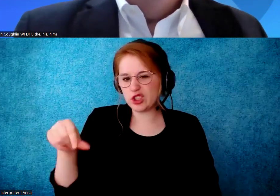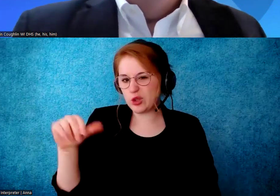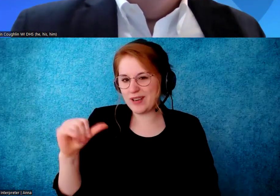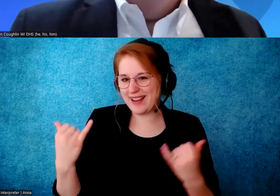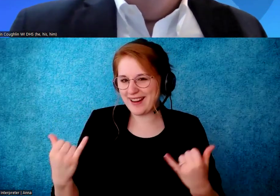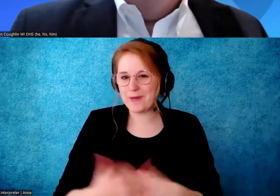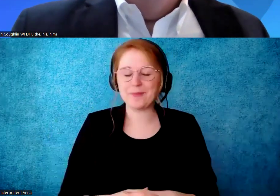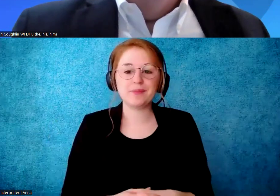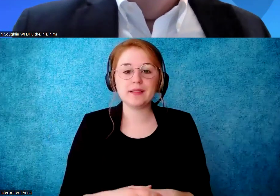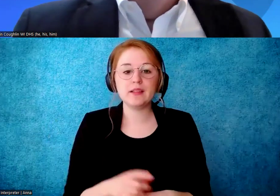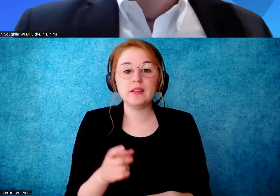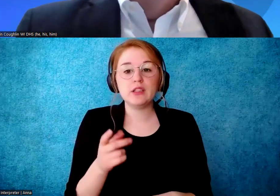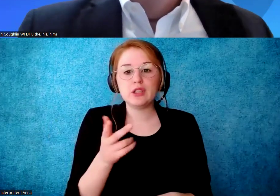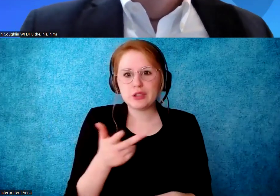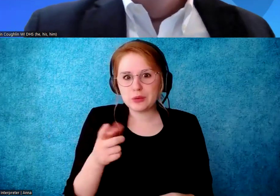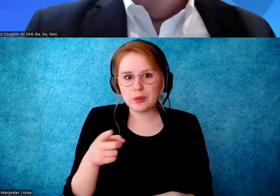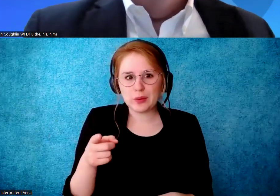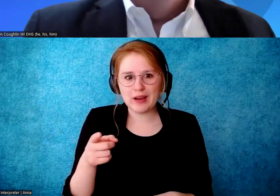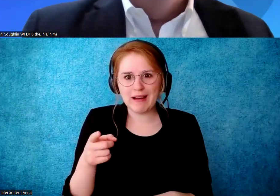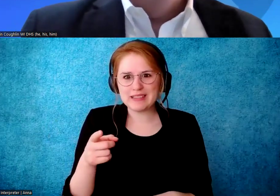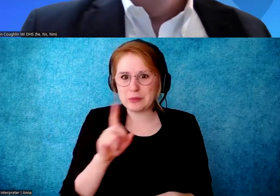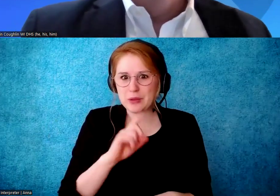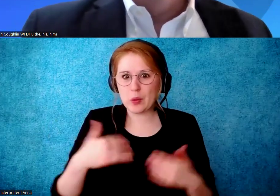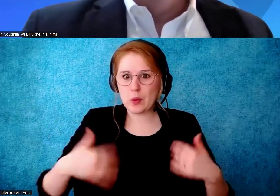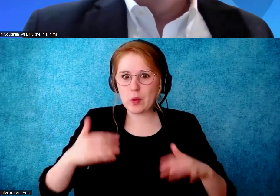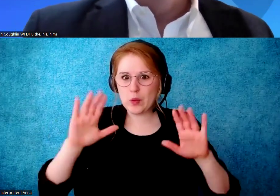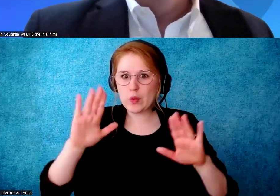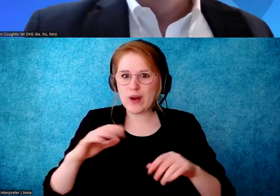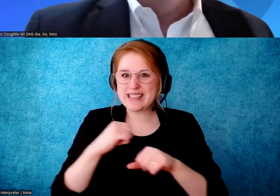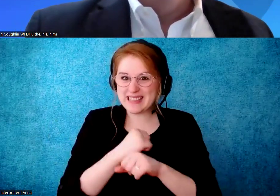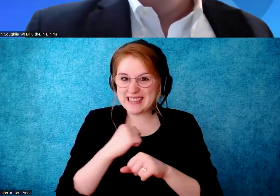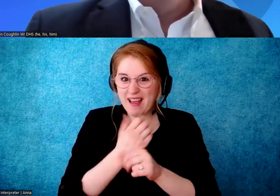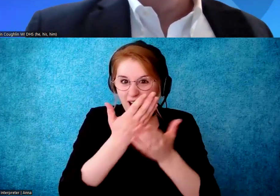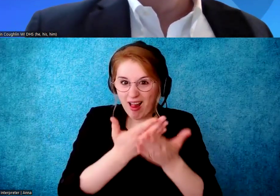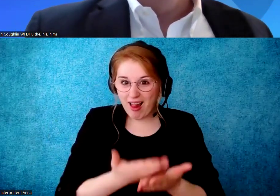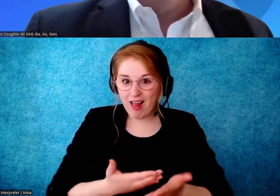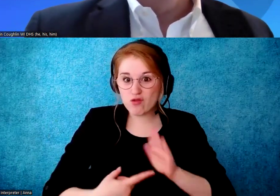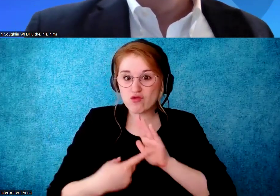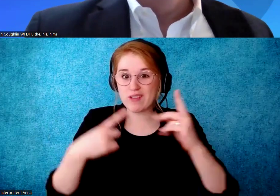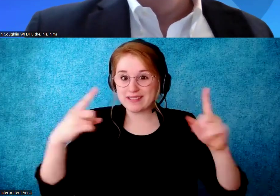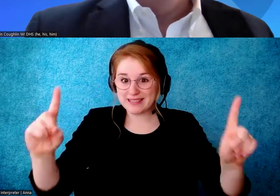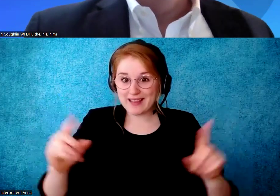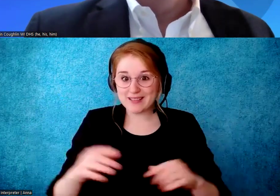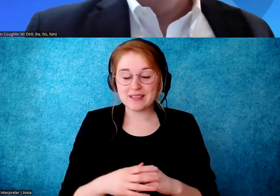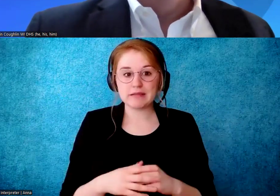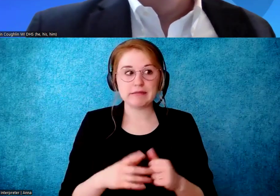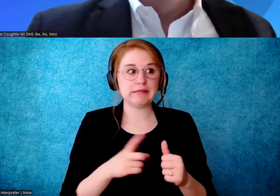You guys put up some really impressive stats at the end there about how you've demonstrated success and some of that was, you know, click to website,